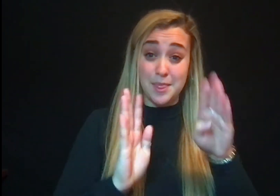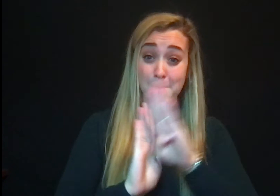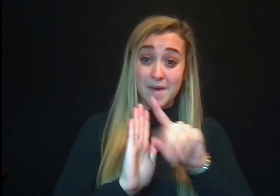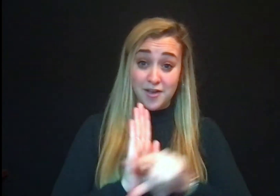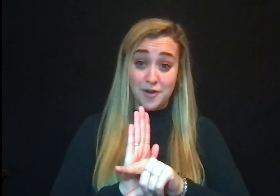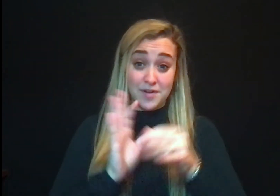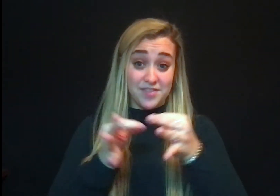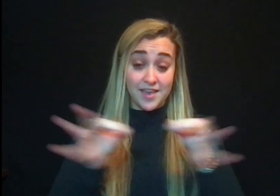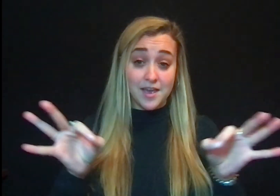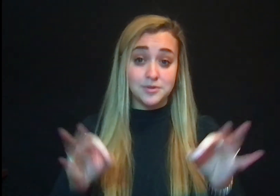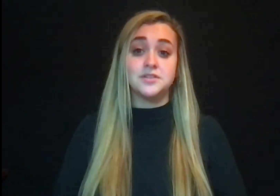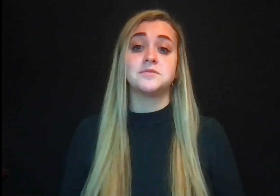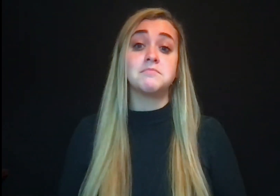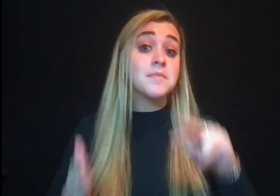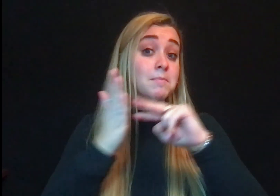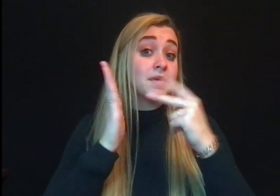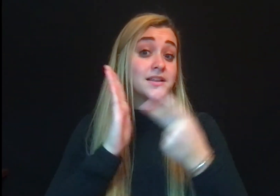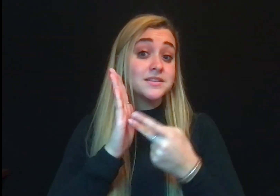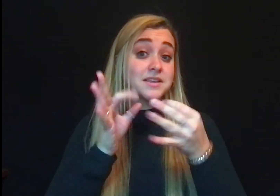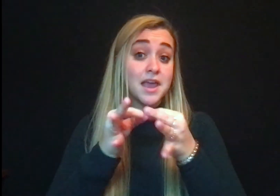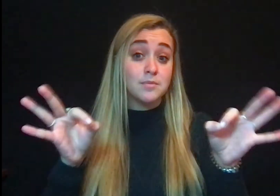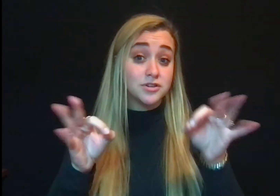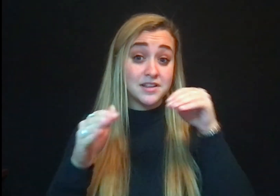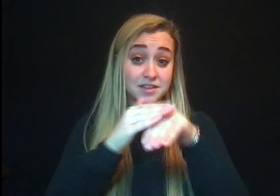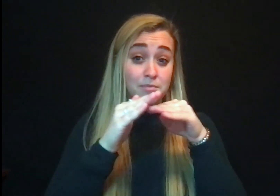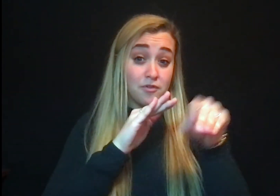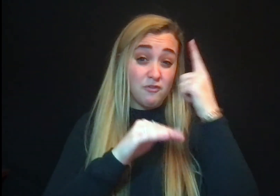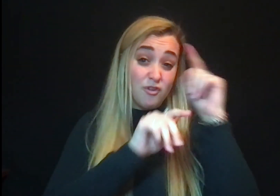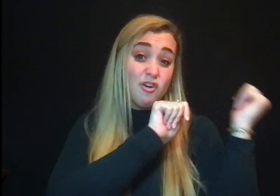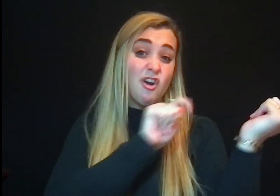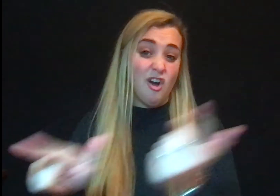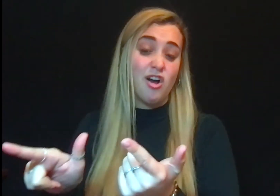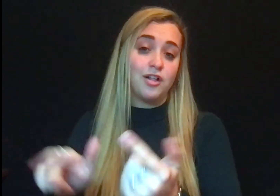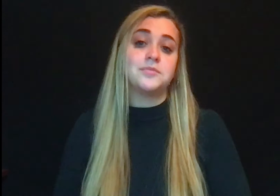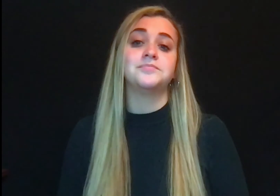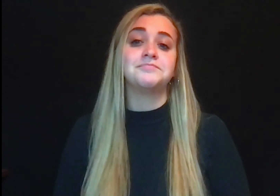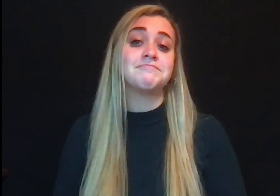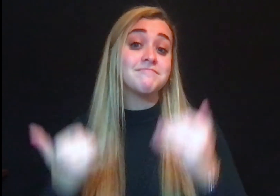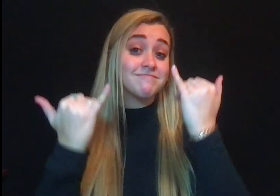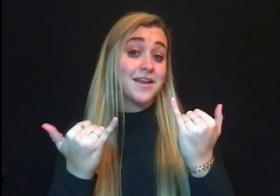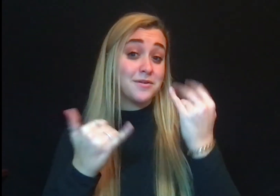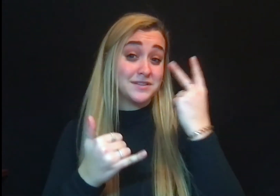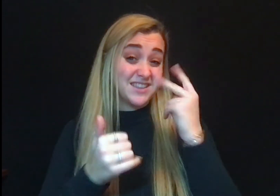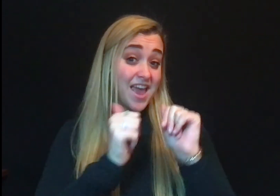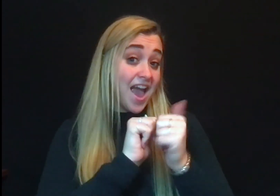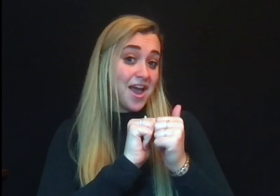This feature makes captions more accessible to meet your own needs. Let’s take a look and see how to do this.